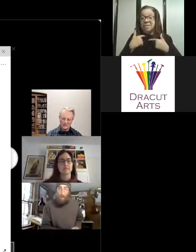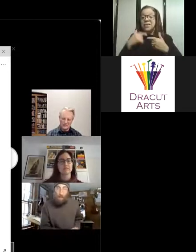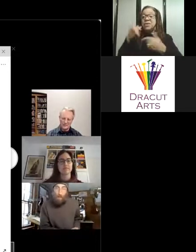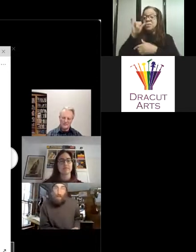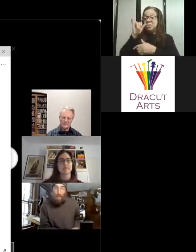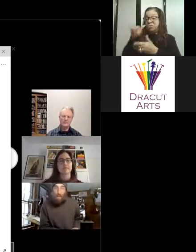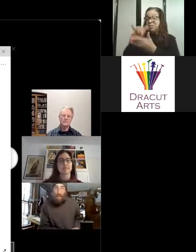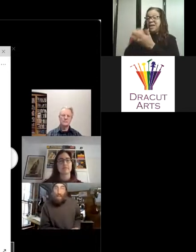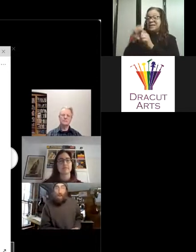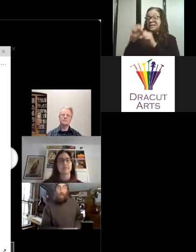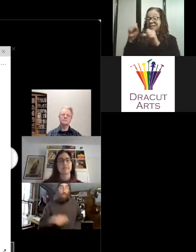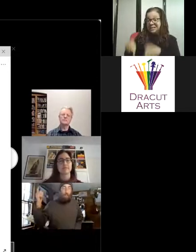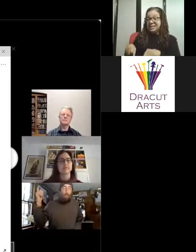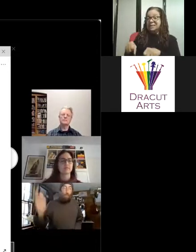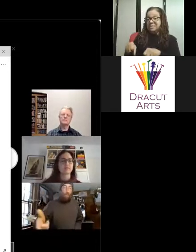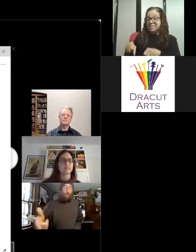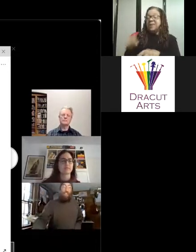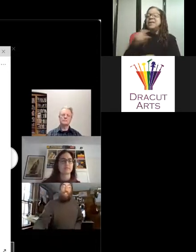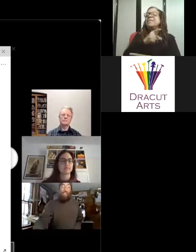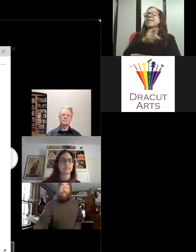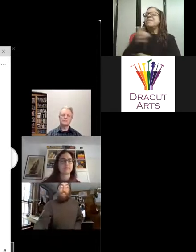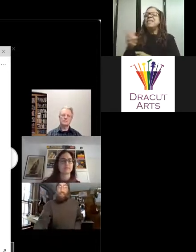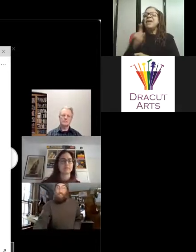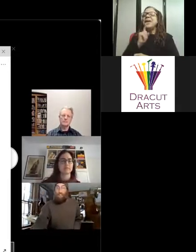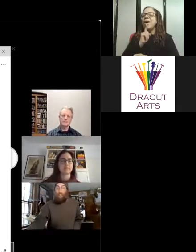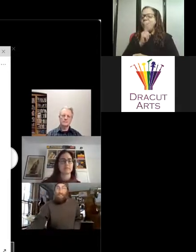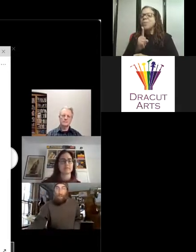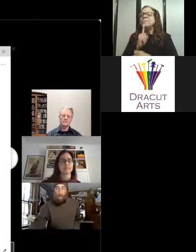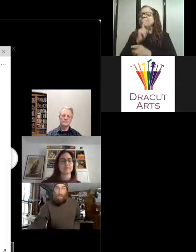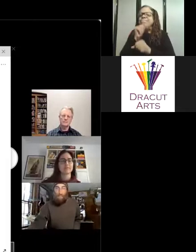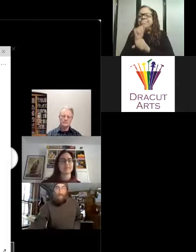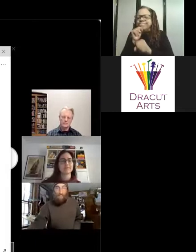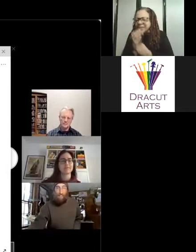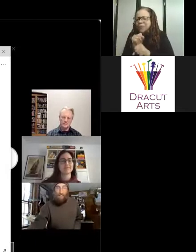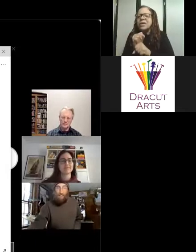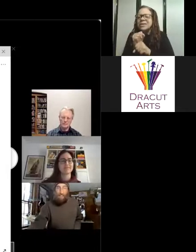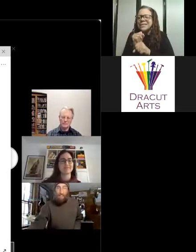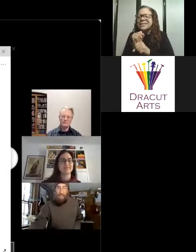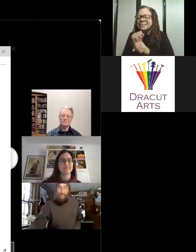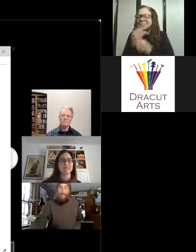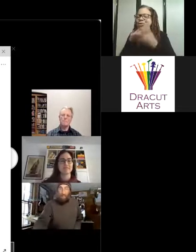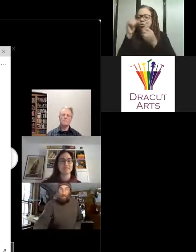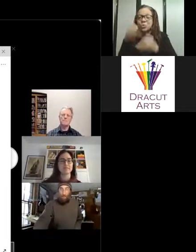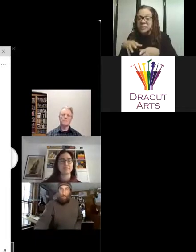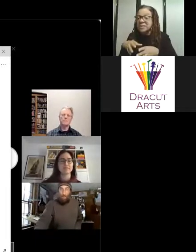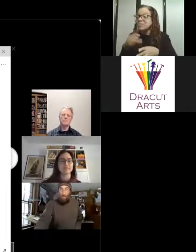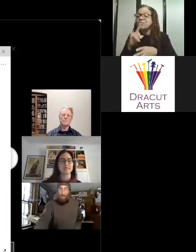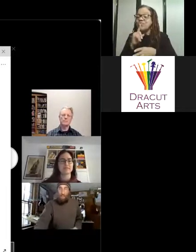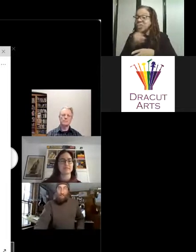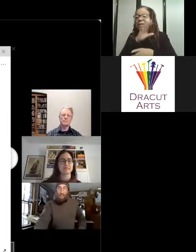record, that they are the more earnest set of scholars, the most earnest set of scholars that this um, young teacher has ever